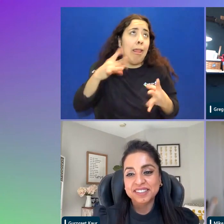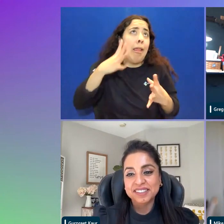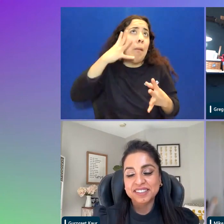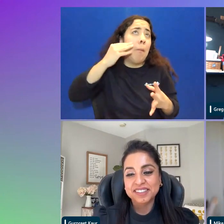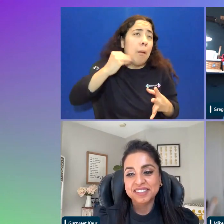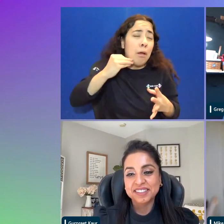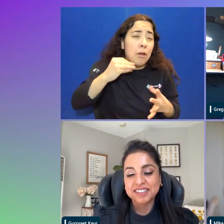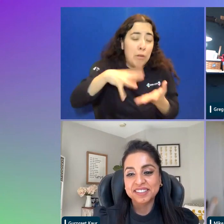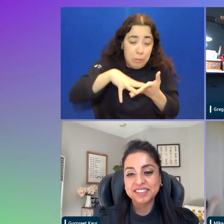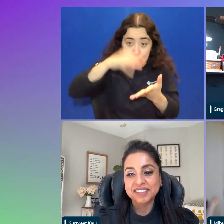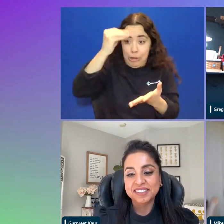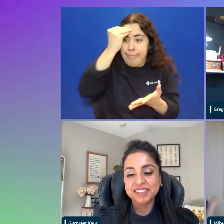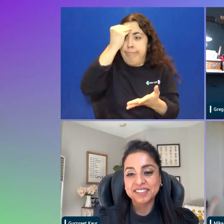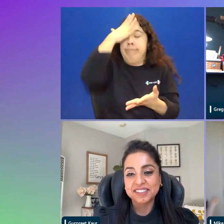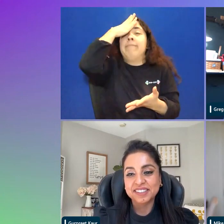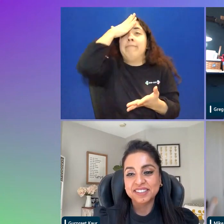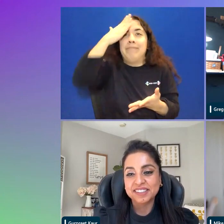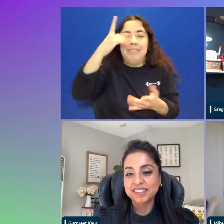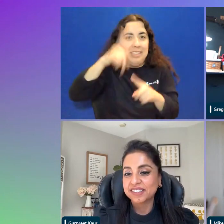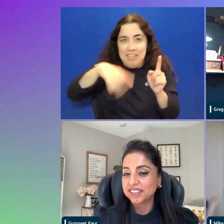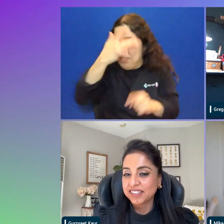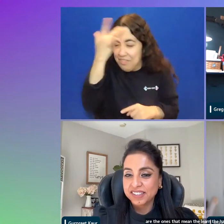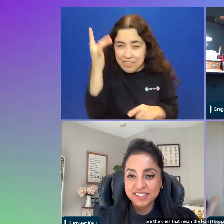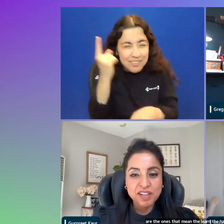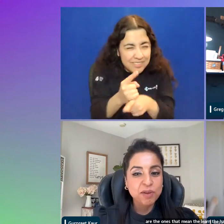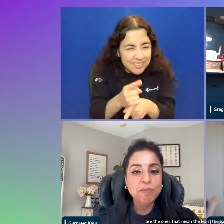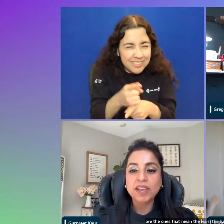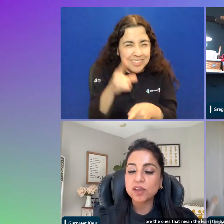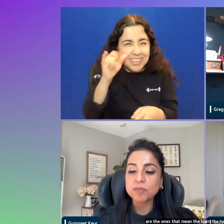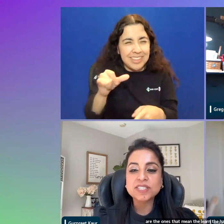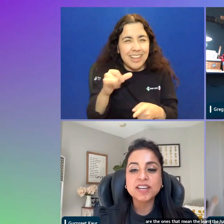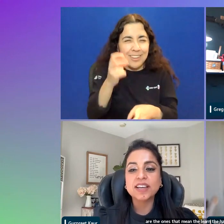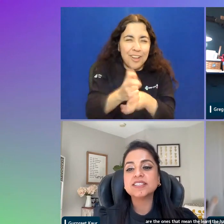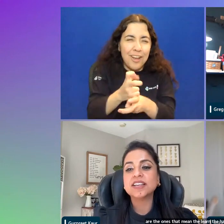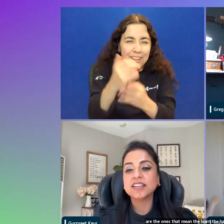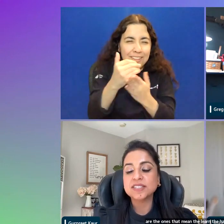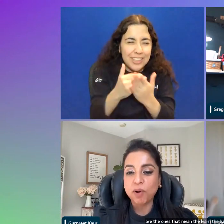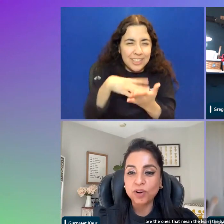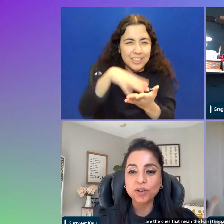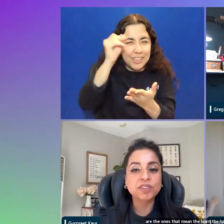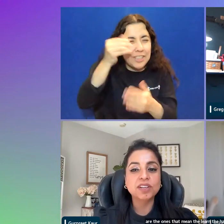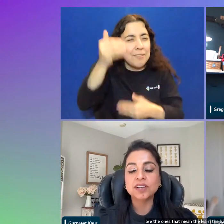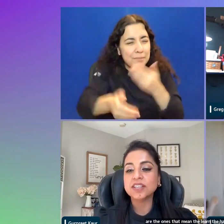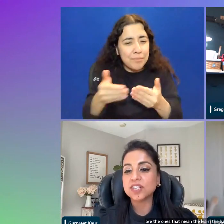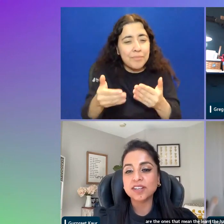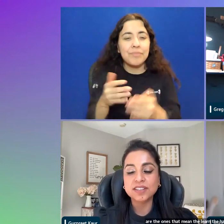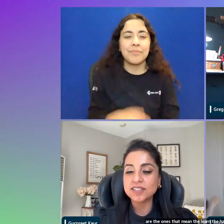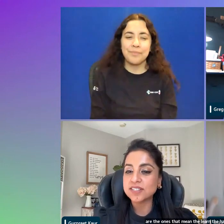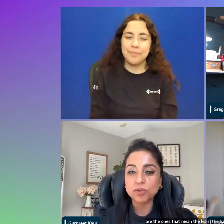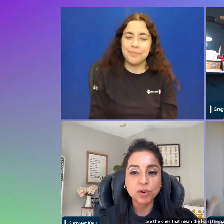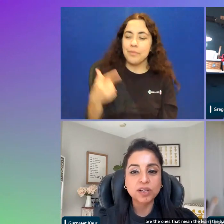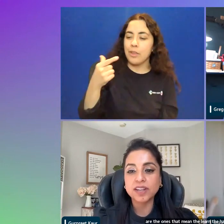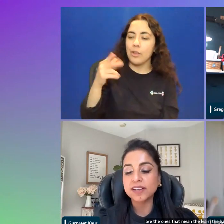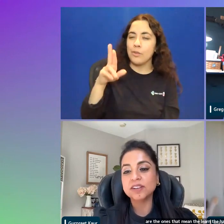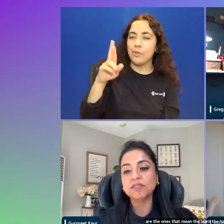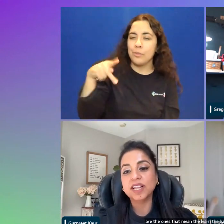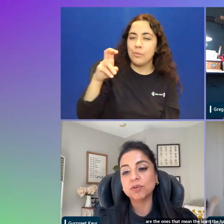right? Oh yeah. And so? So those are those are some of the hard won lessons along the way. >> Mistakes is part of the learning journey. >> There is no learning without